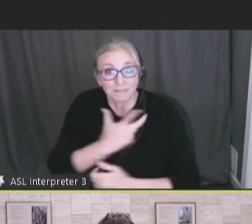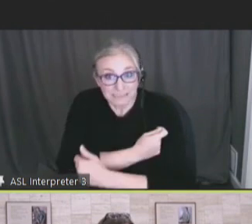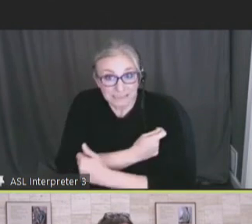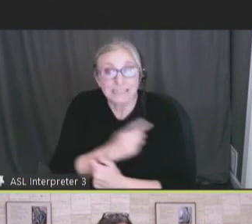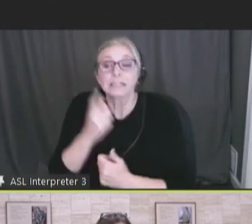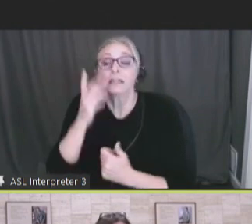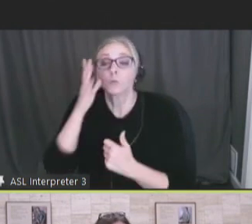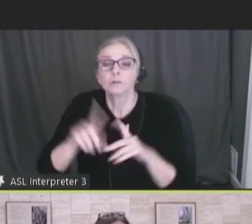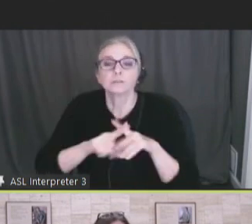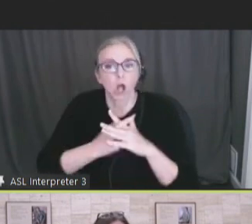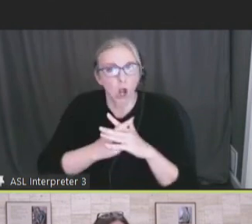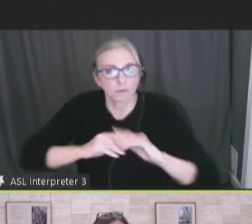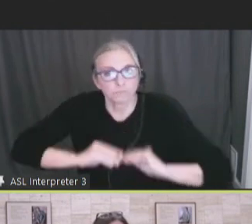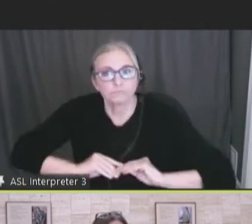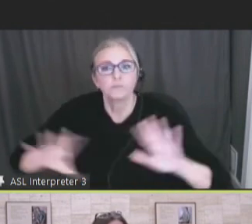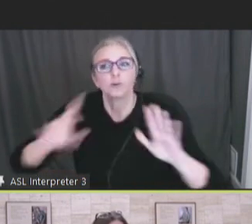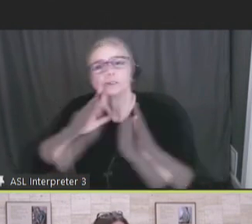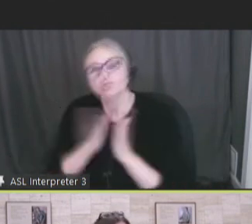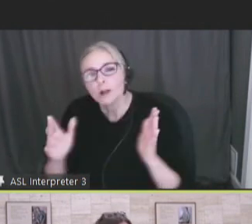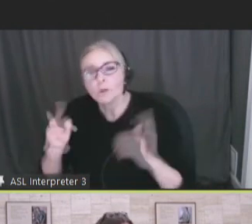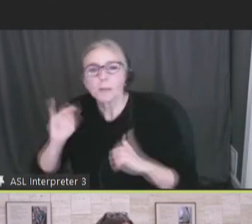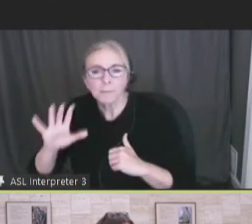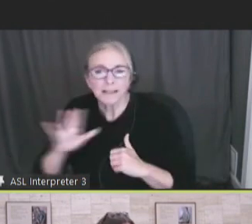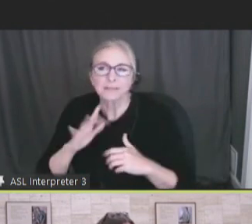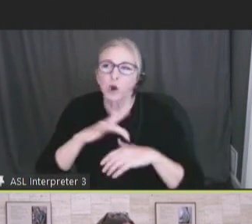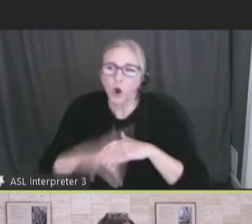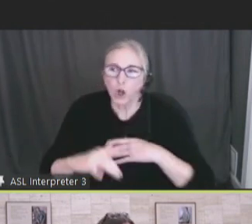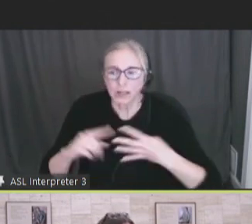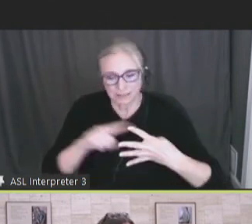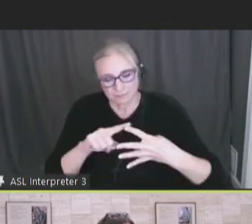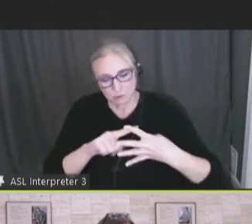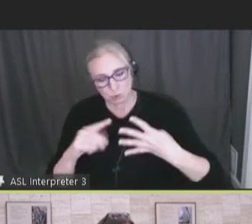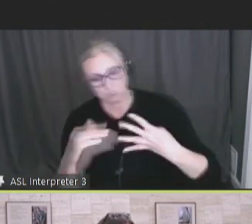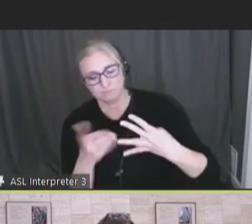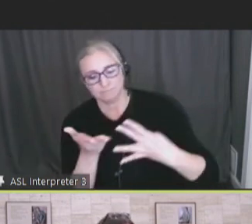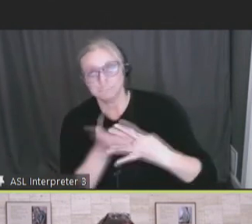for the general public, usually in early to mid-October. The majority of jurisdictions